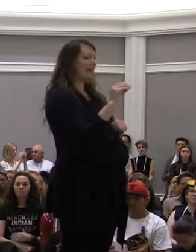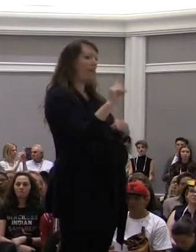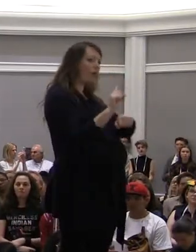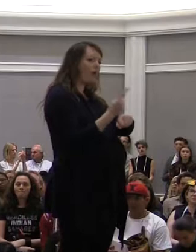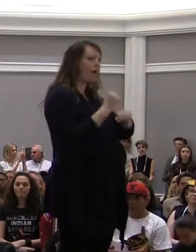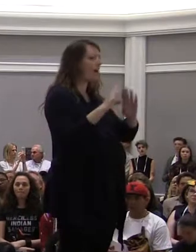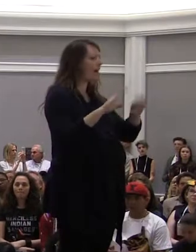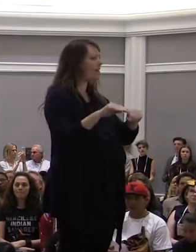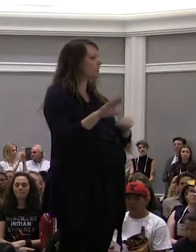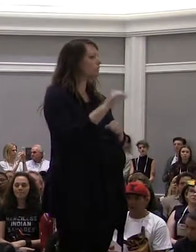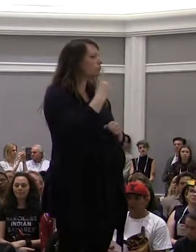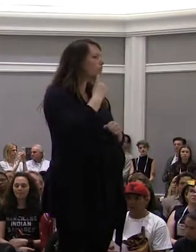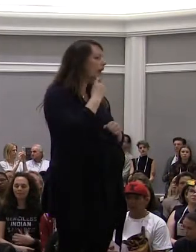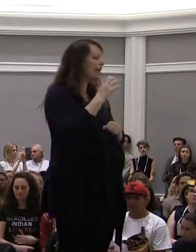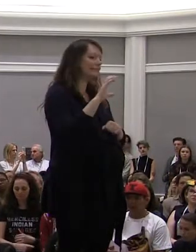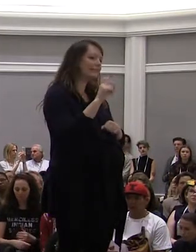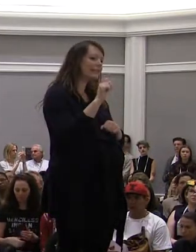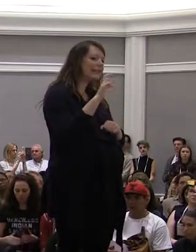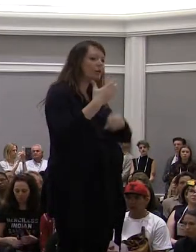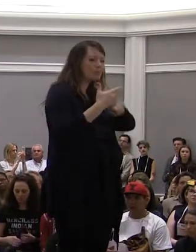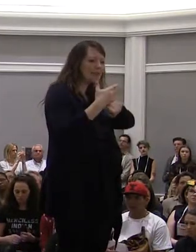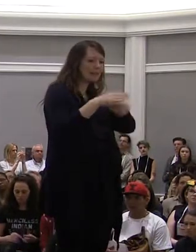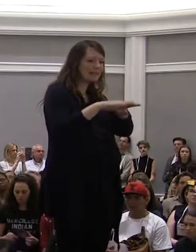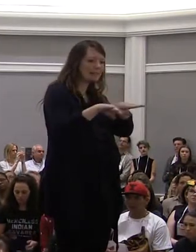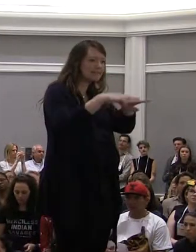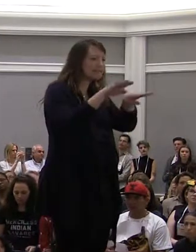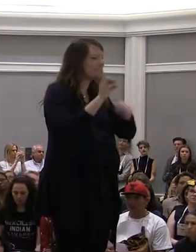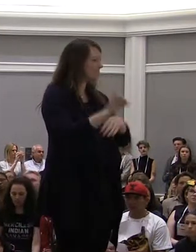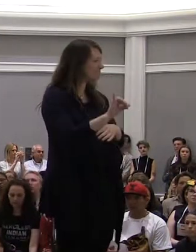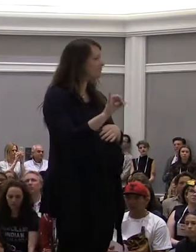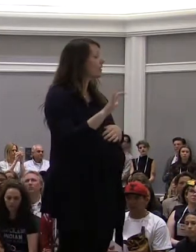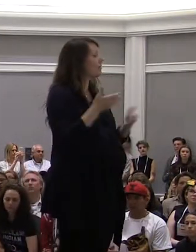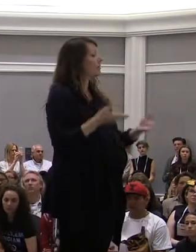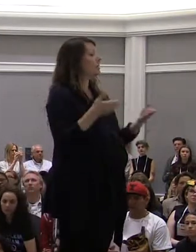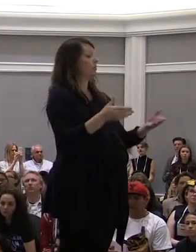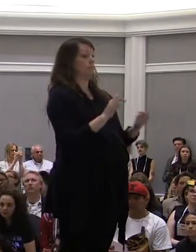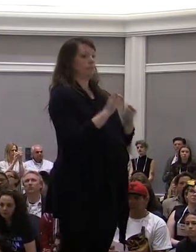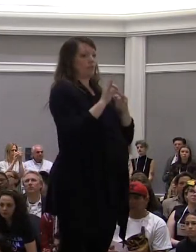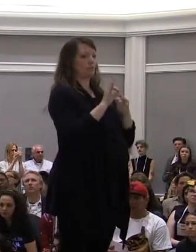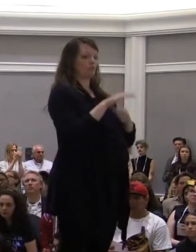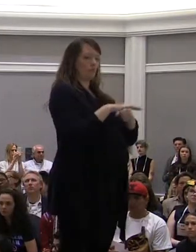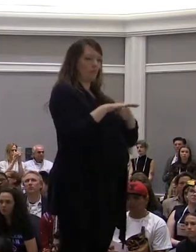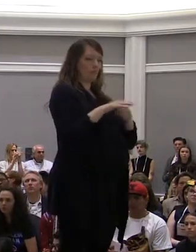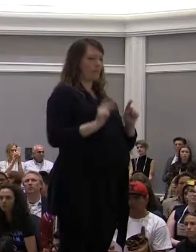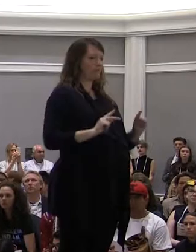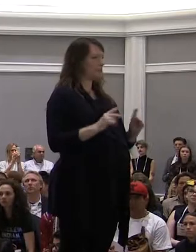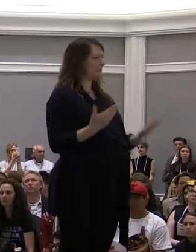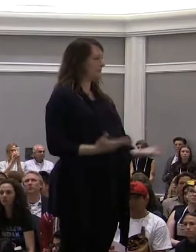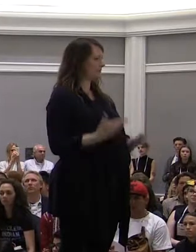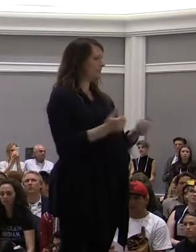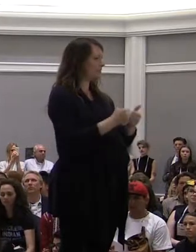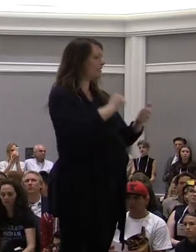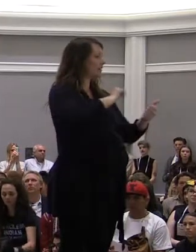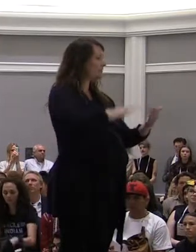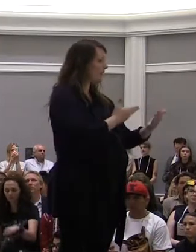But what I'd like to do is to introduce some special local guests here, take with a song and with the blessing,